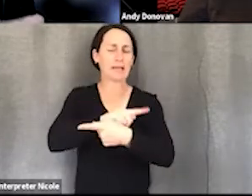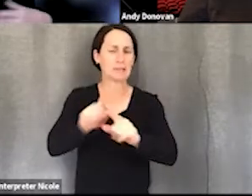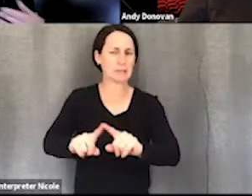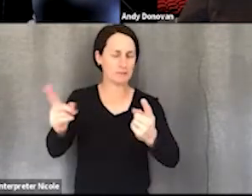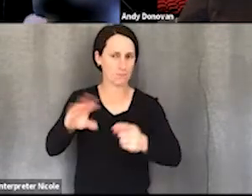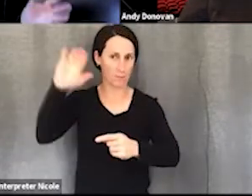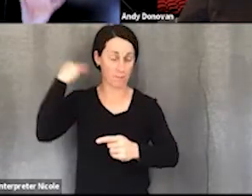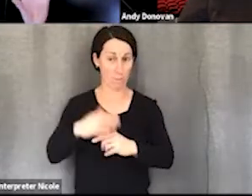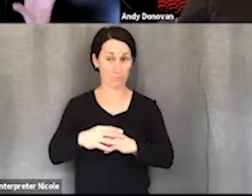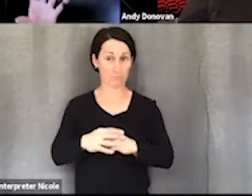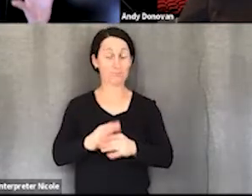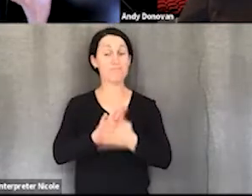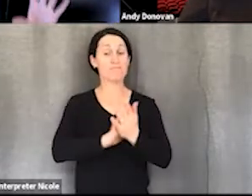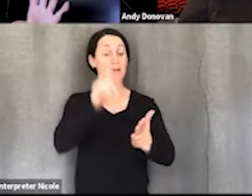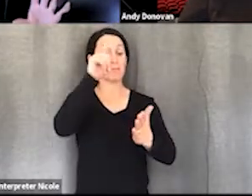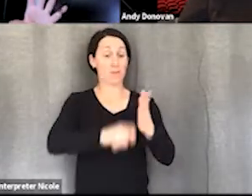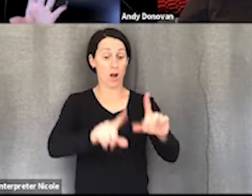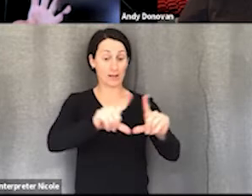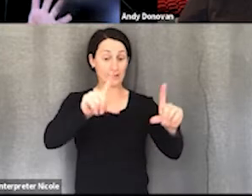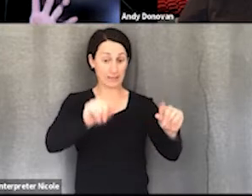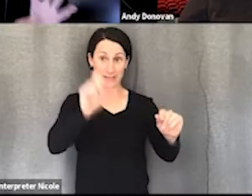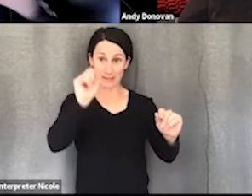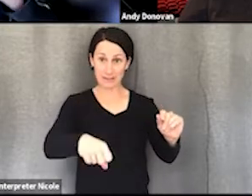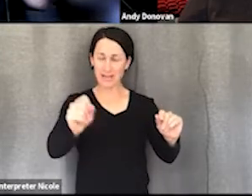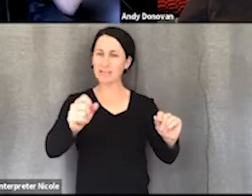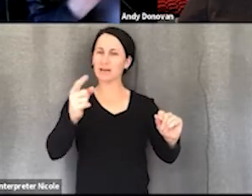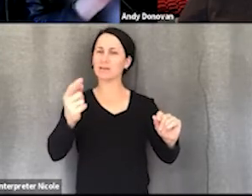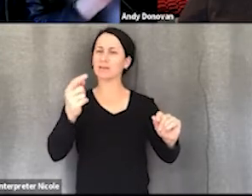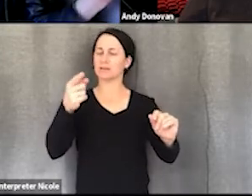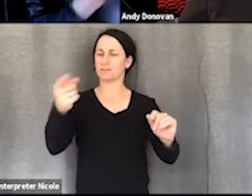will see that we have got the spending up on screen so in the top row you can see the